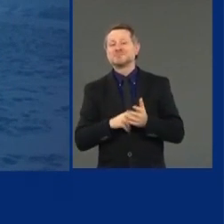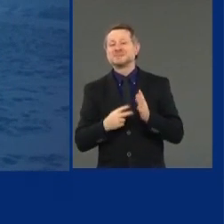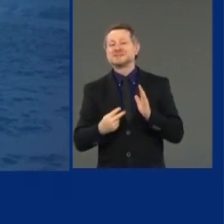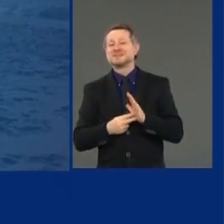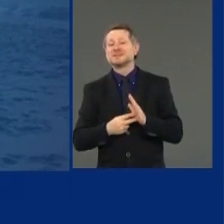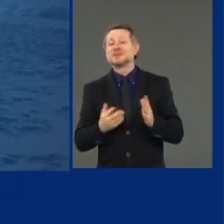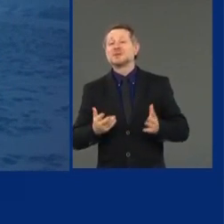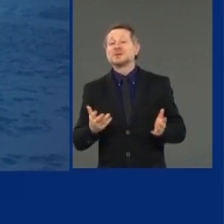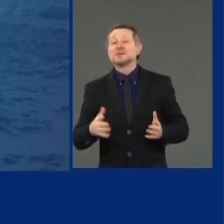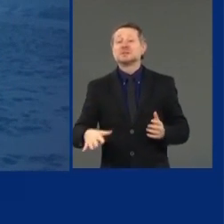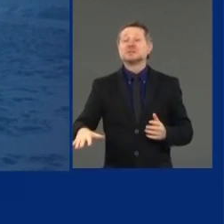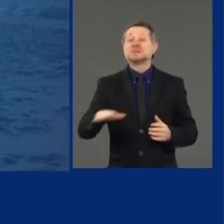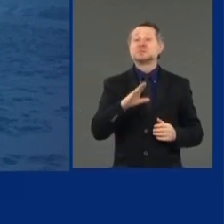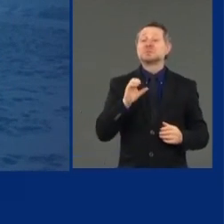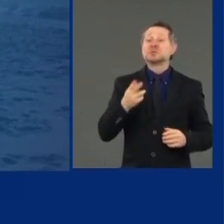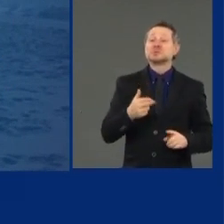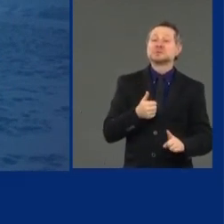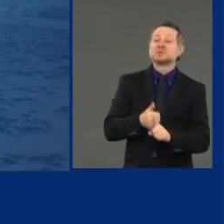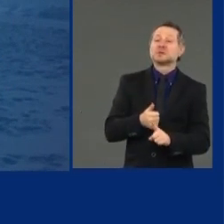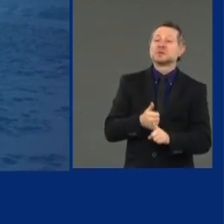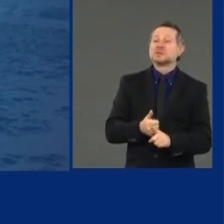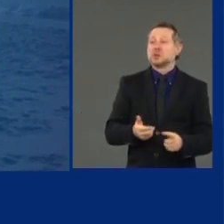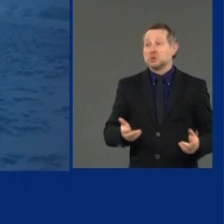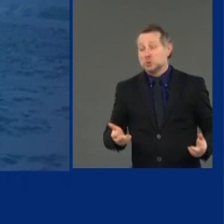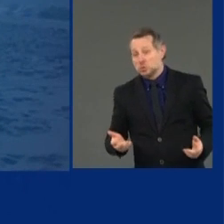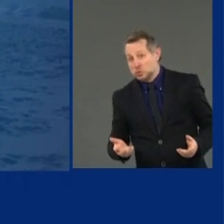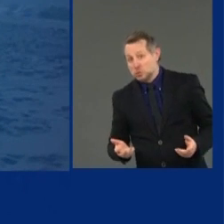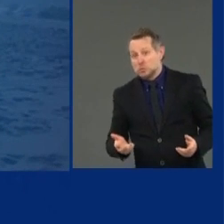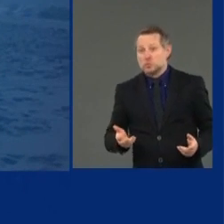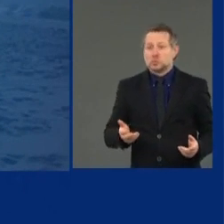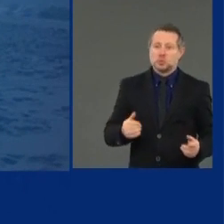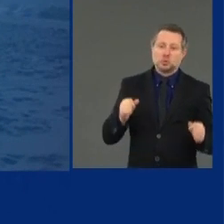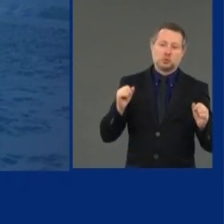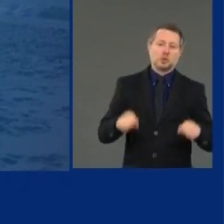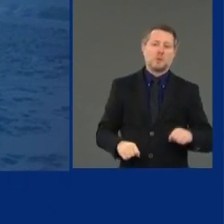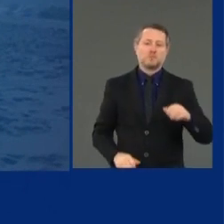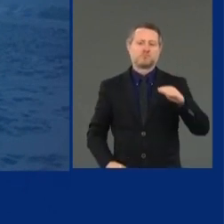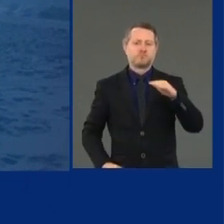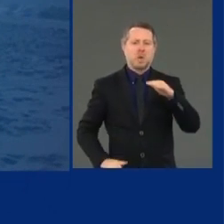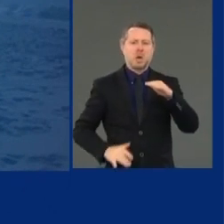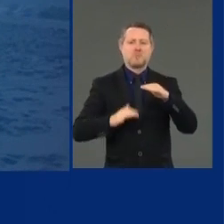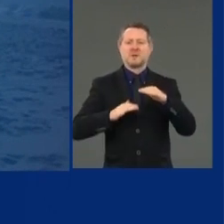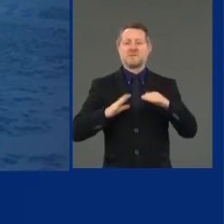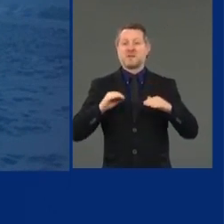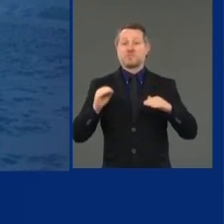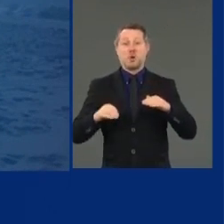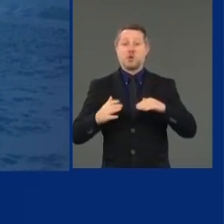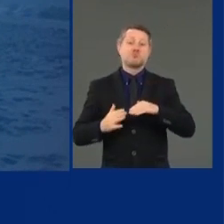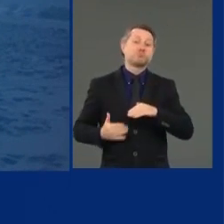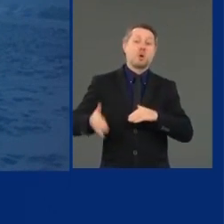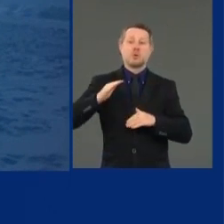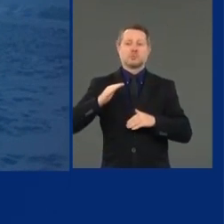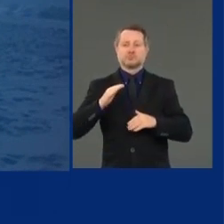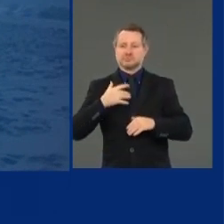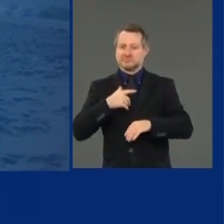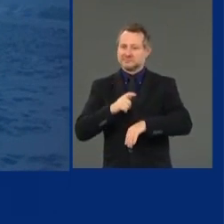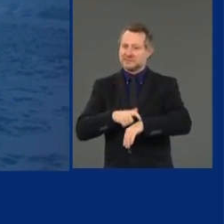HOMES, 50% CAPACITY, THOSE